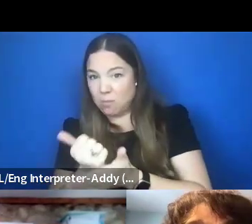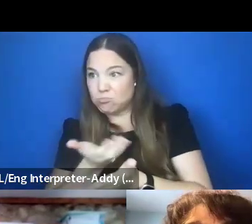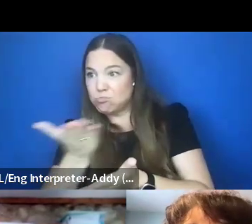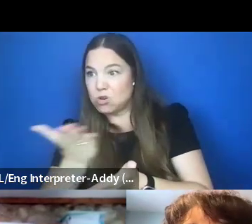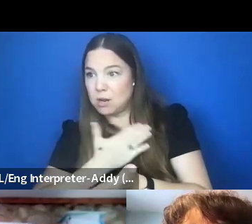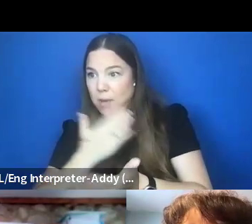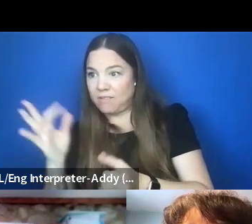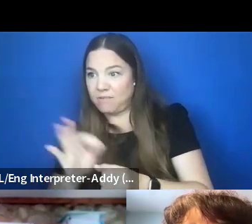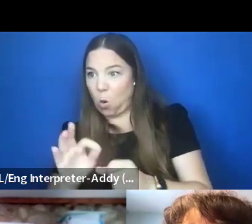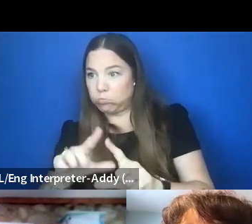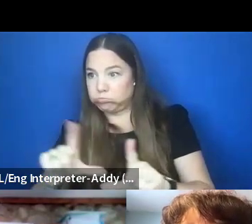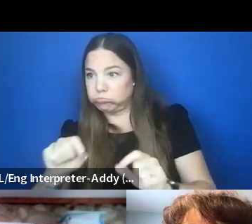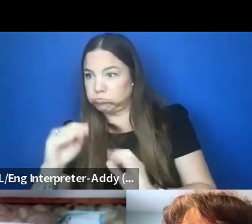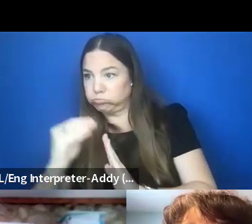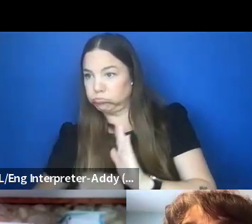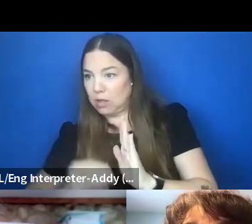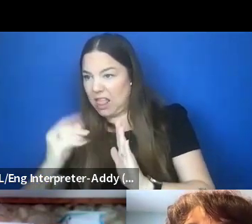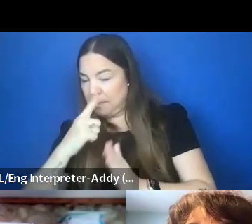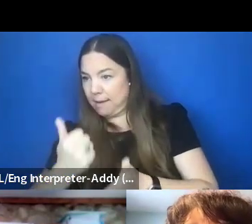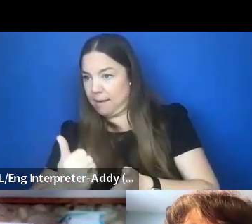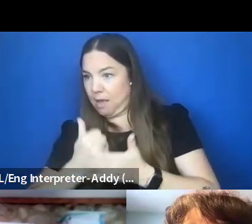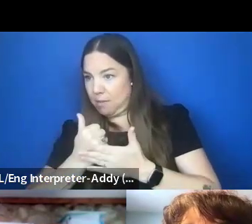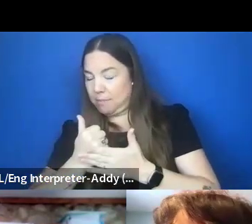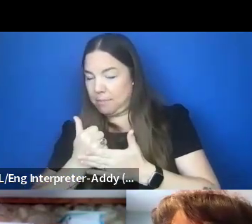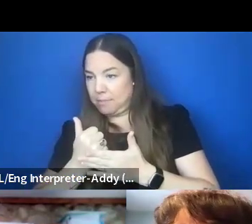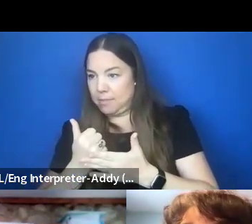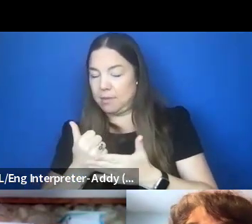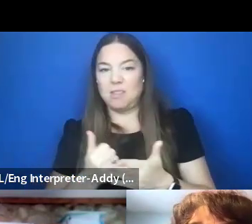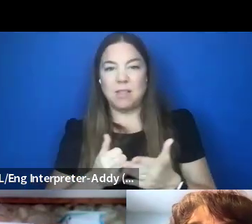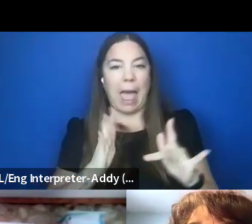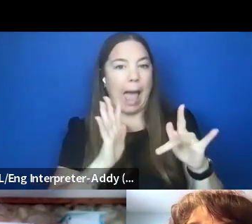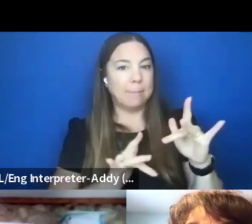Adeleigh Belyeu: filling out there either the absentee ballot or the affidavit envelope